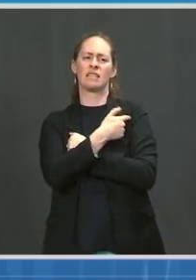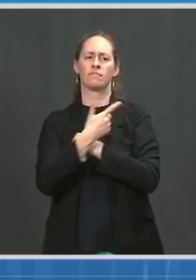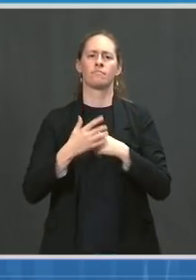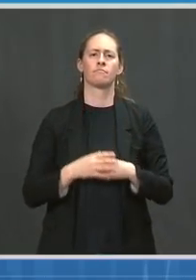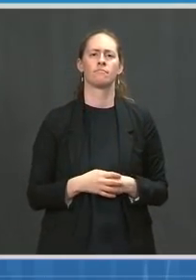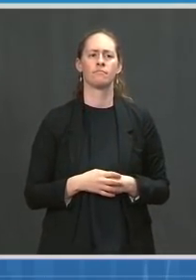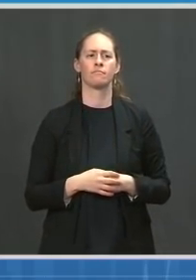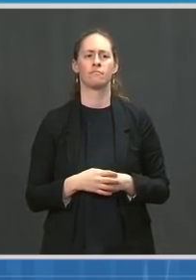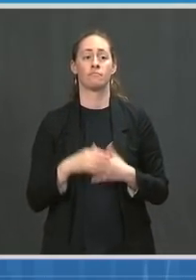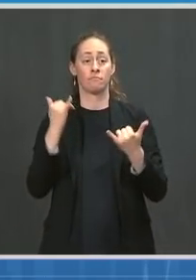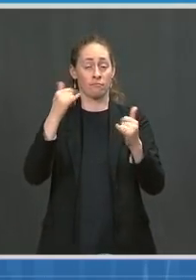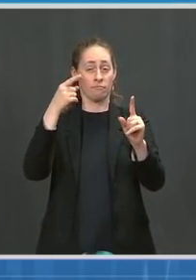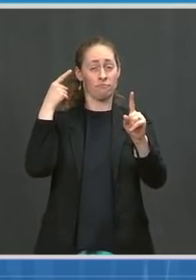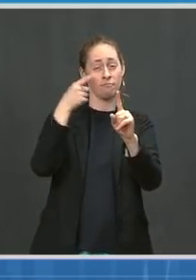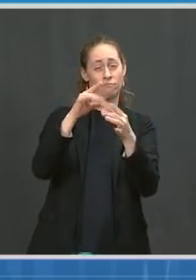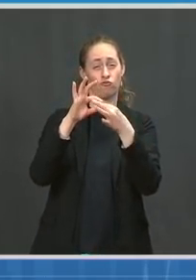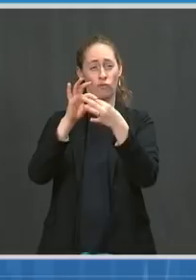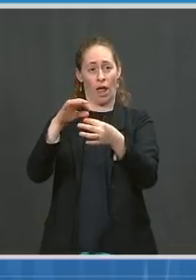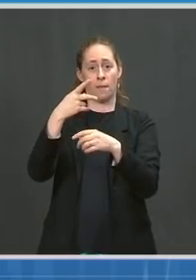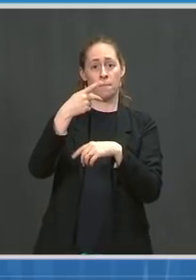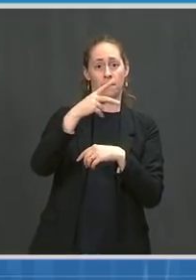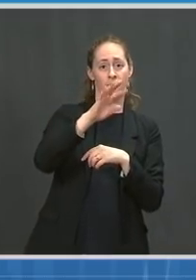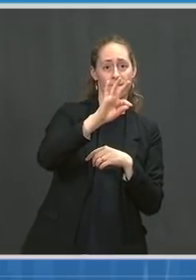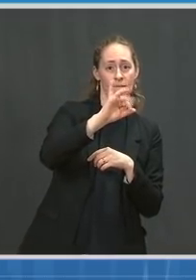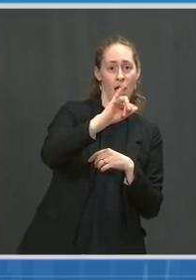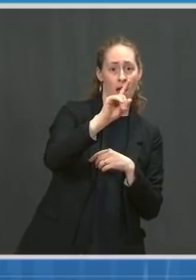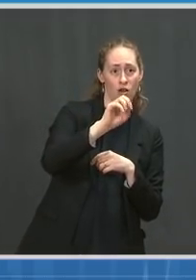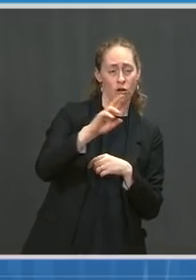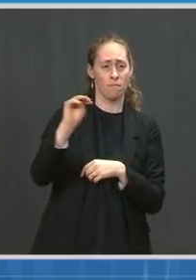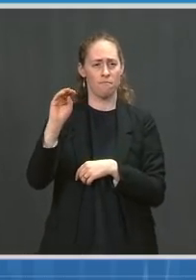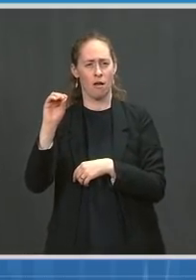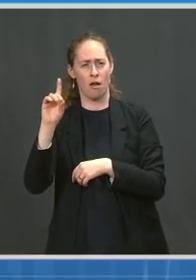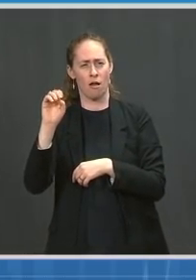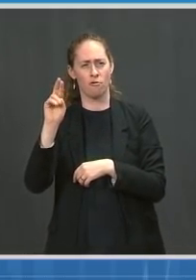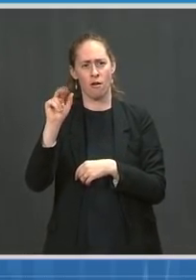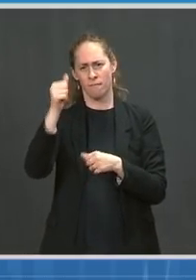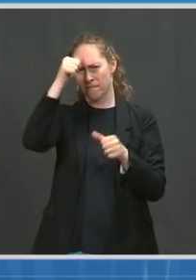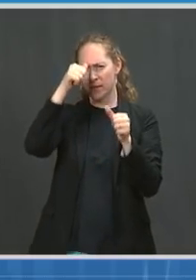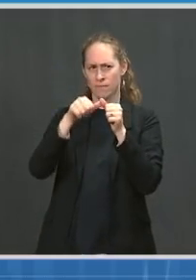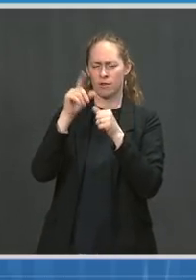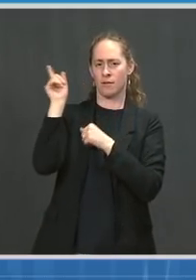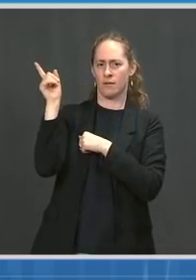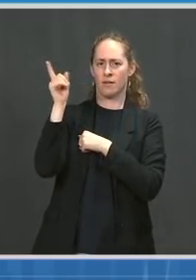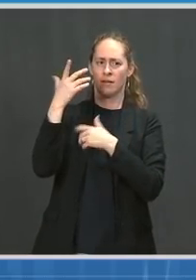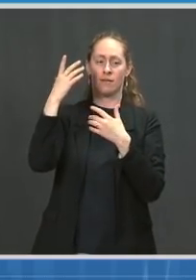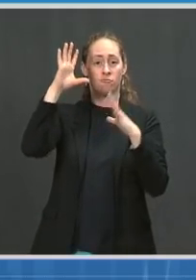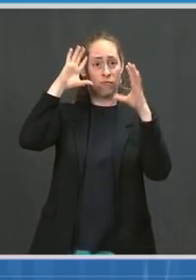you'll recall that in February the President ordered 100 million additional doses